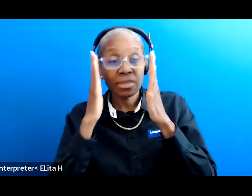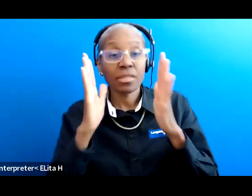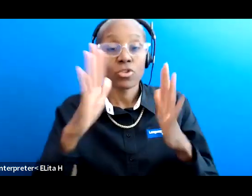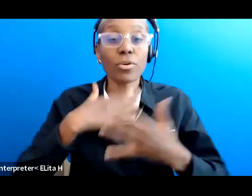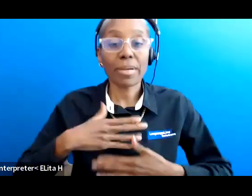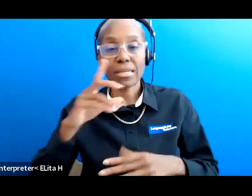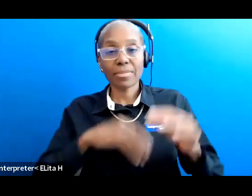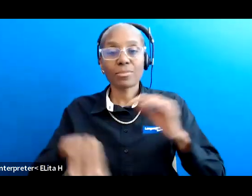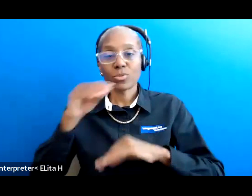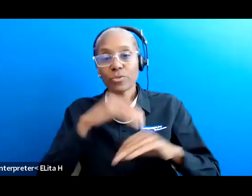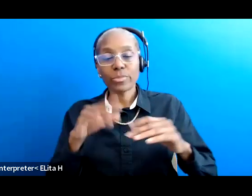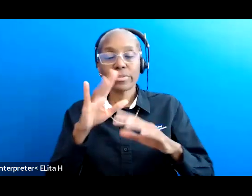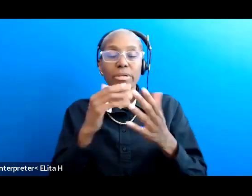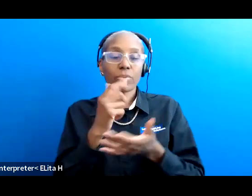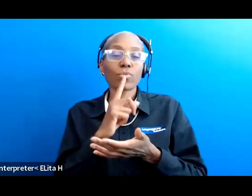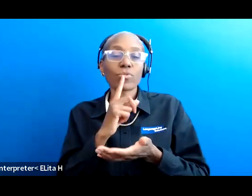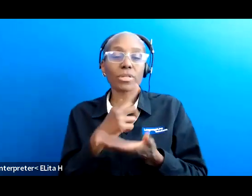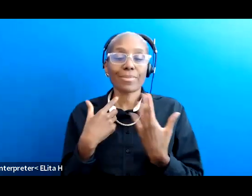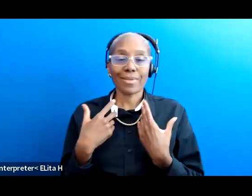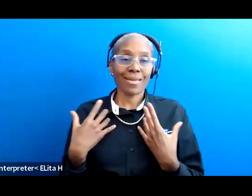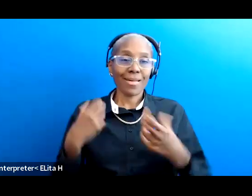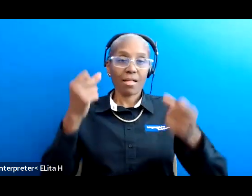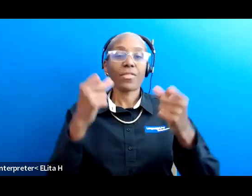That's going to be the most healthy things to be doing.